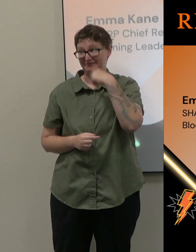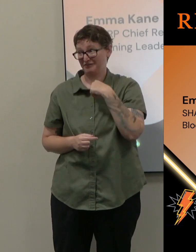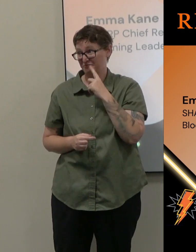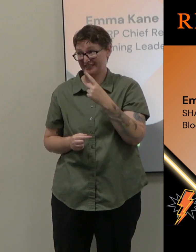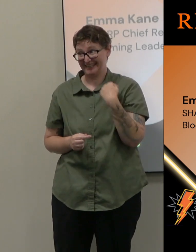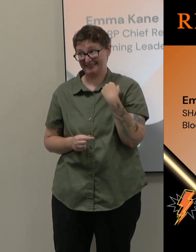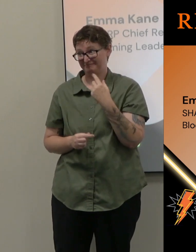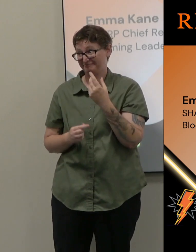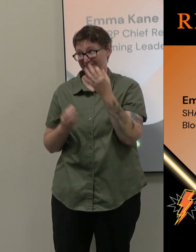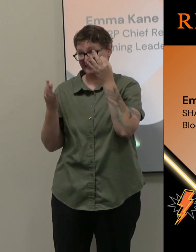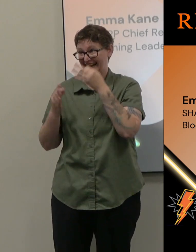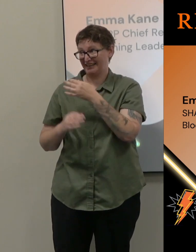especially this summer.